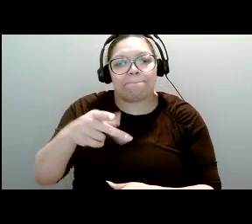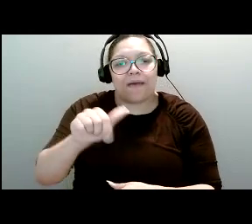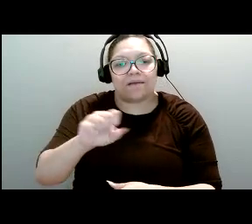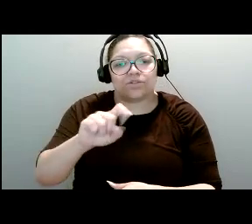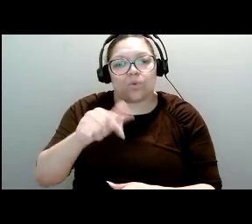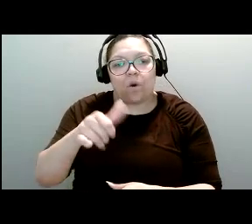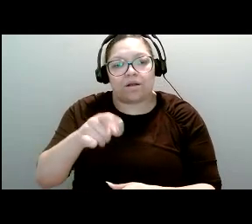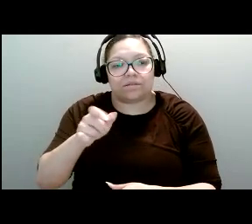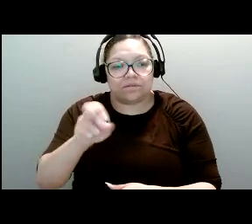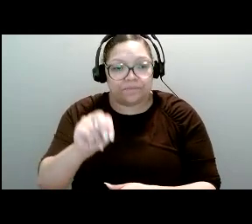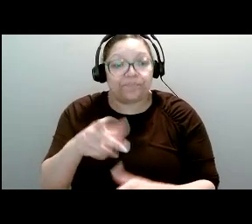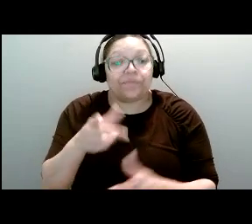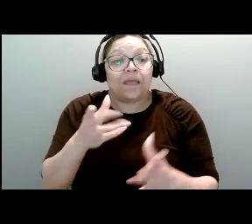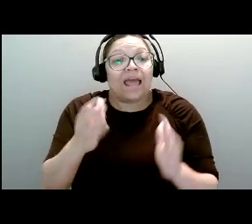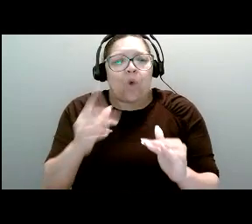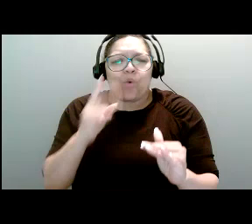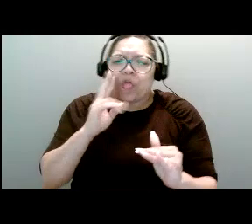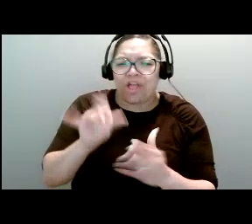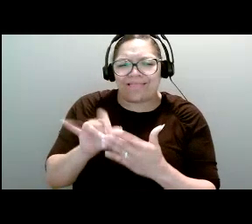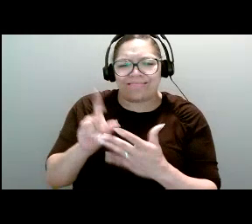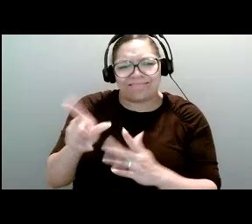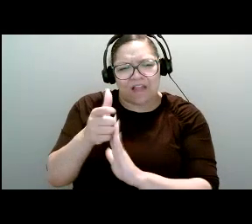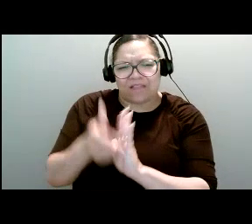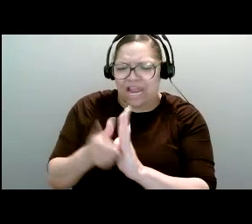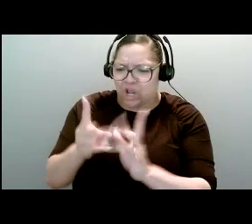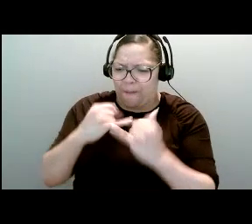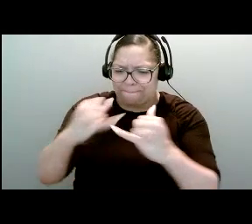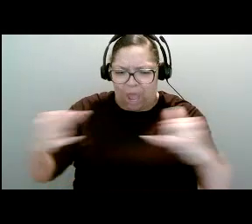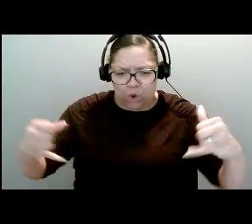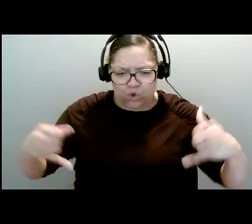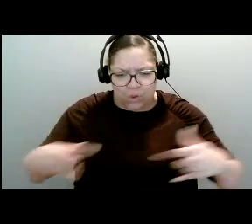stated in the legislation, but also trying to determine if there's